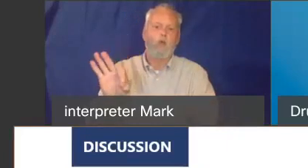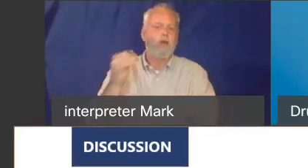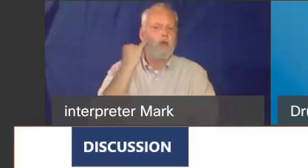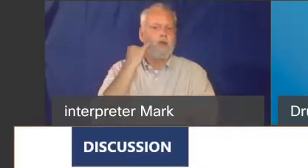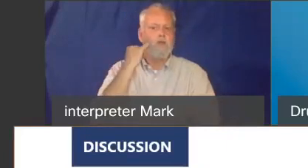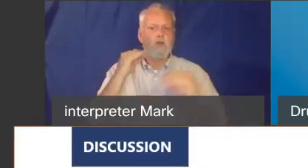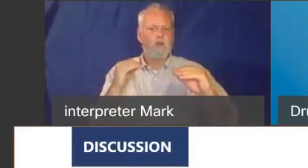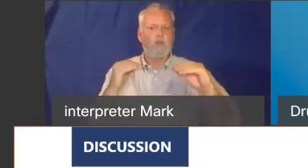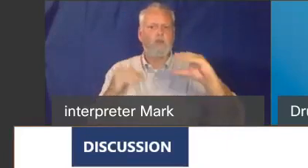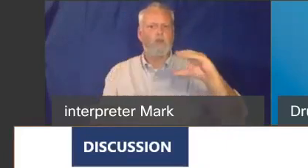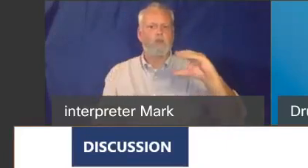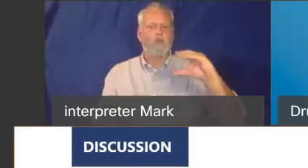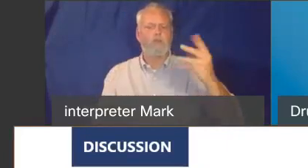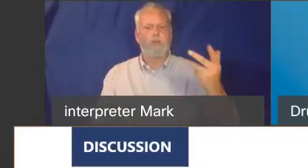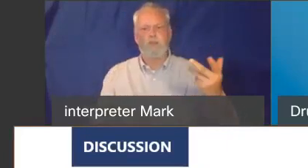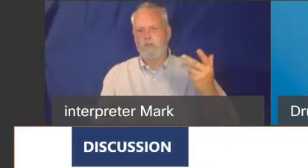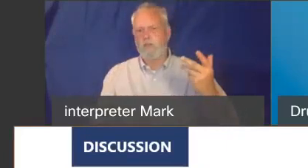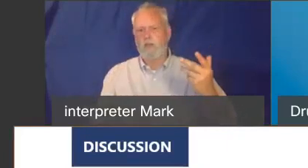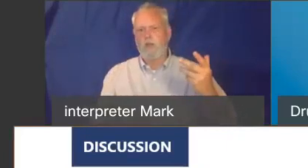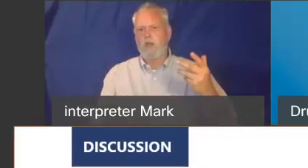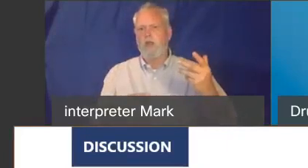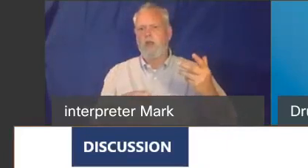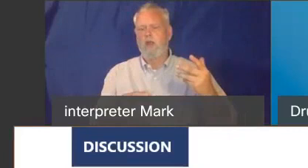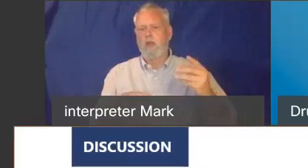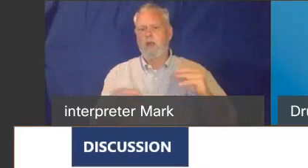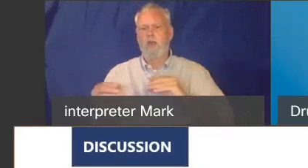A raised bike lane going along.